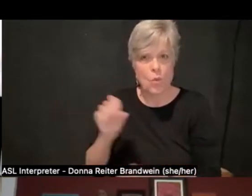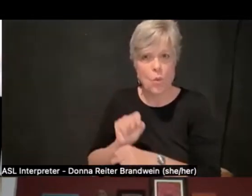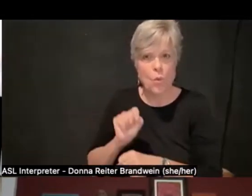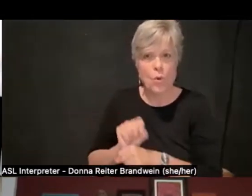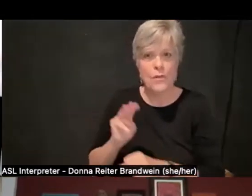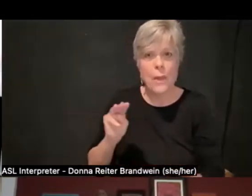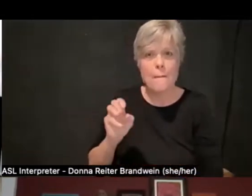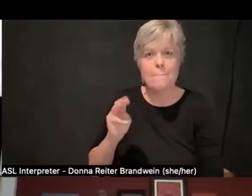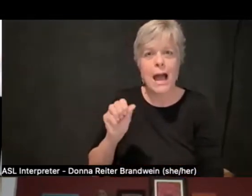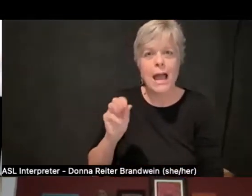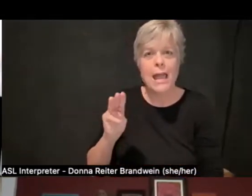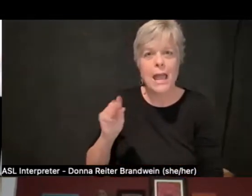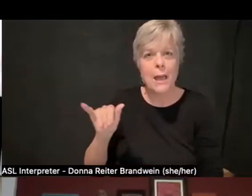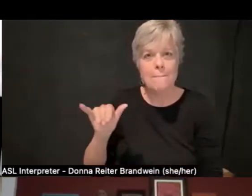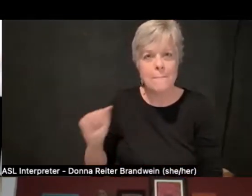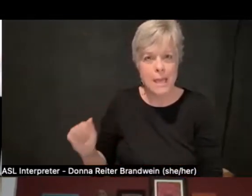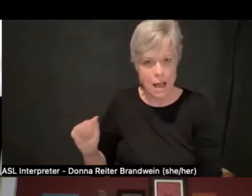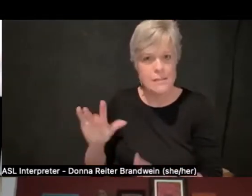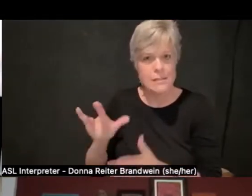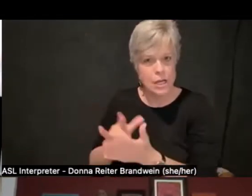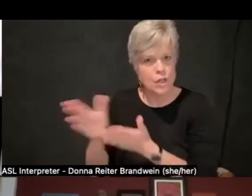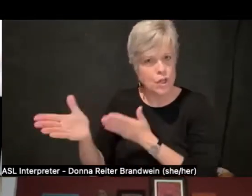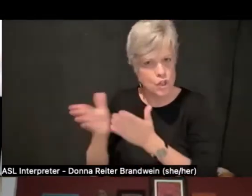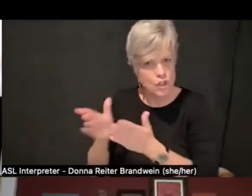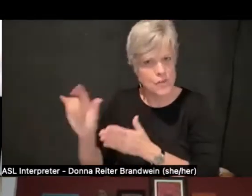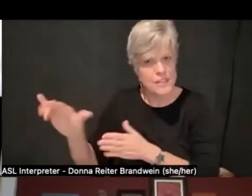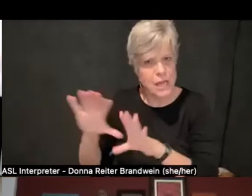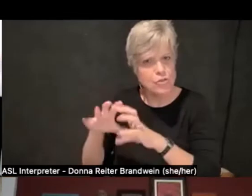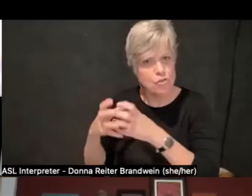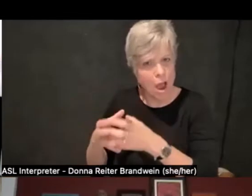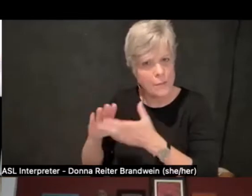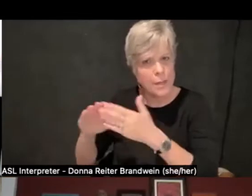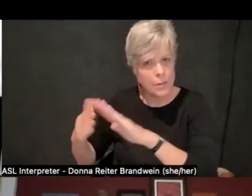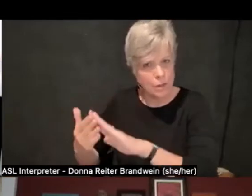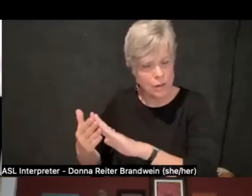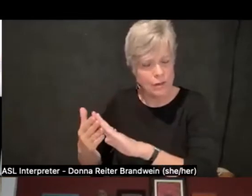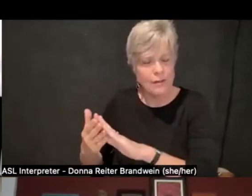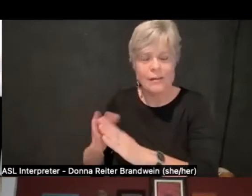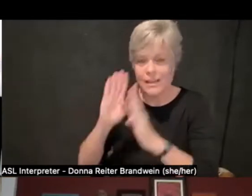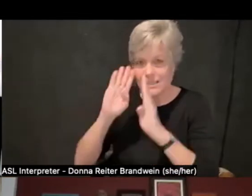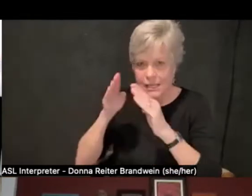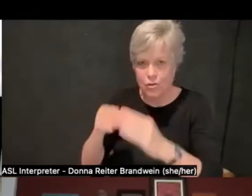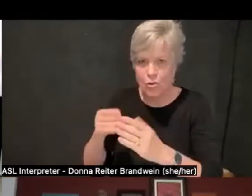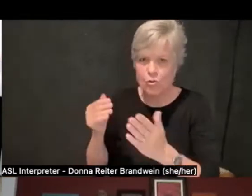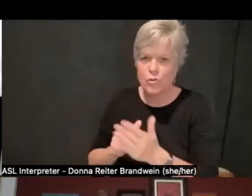serves the Miami Tribe community, and is dedicated to the revitalization of the Miami language,